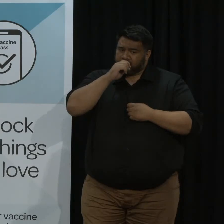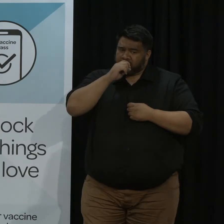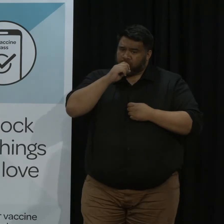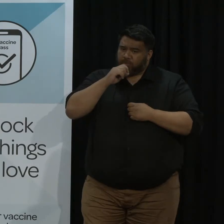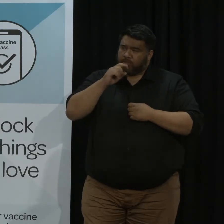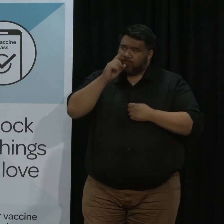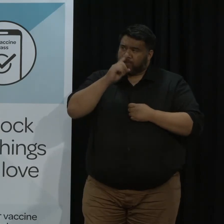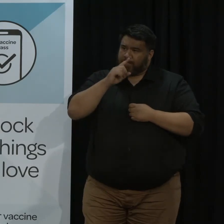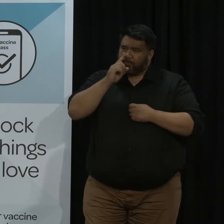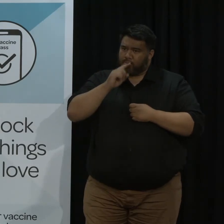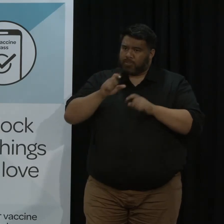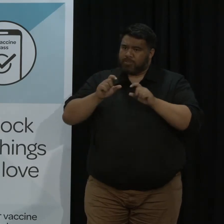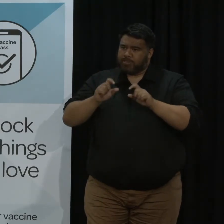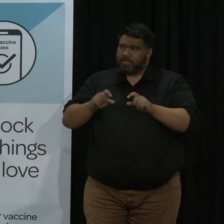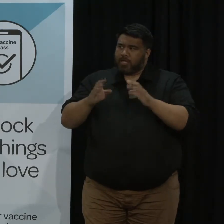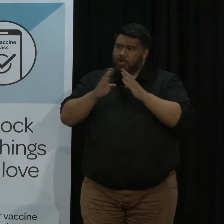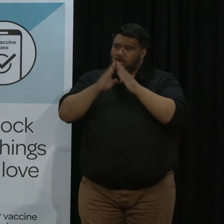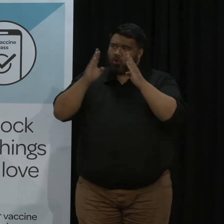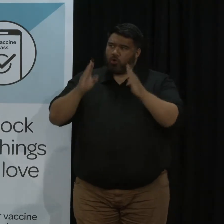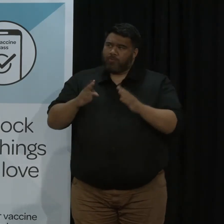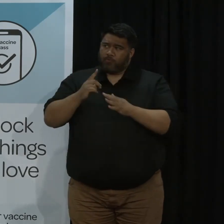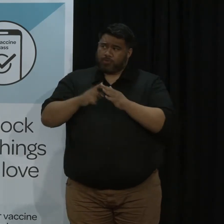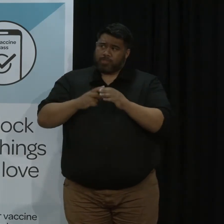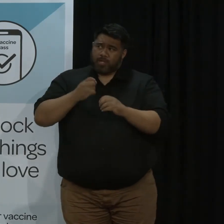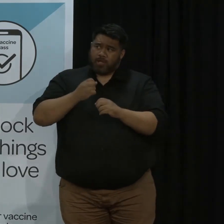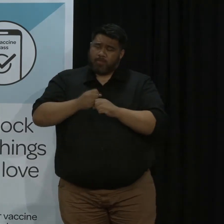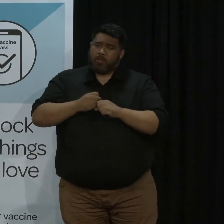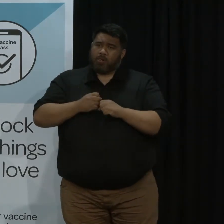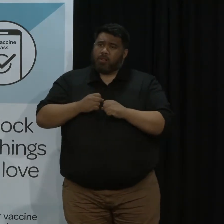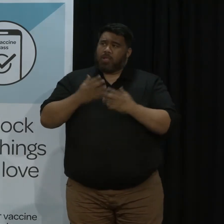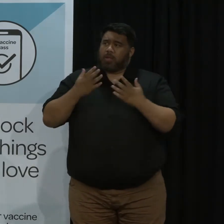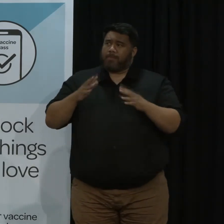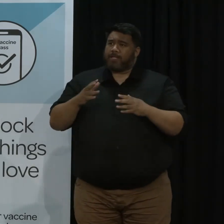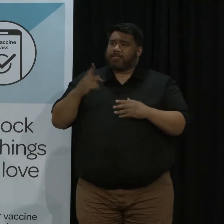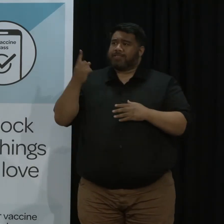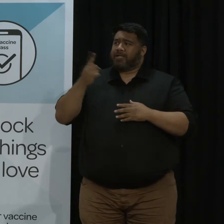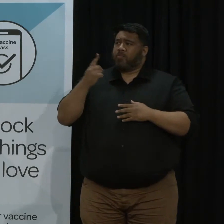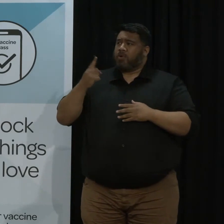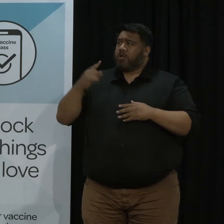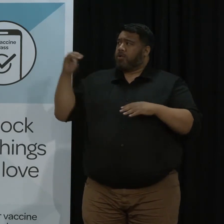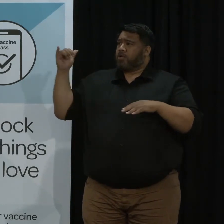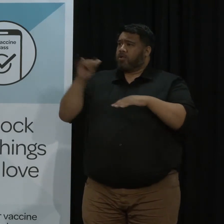Potential vulnerabilities, please - the different shift to